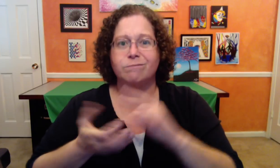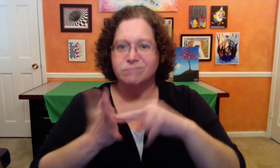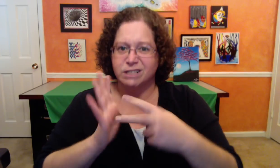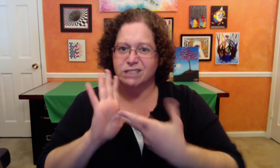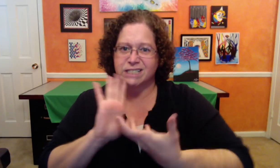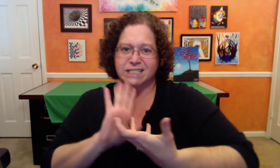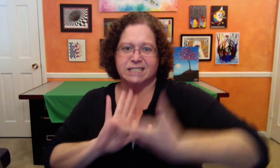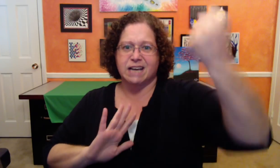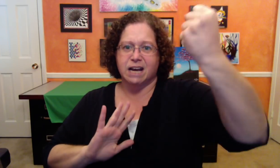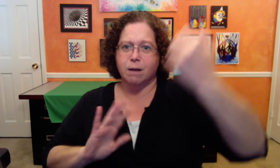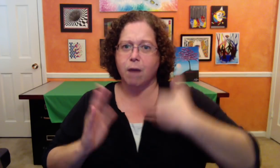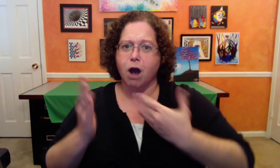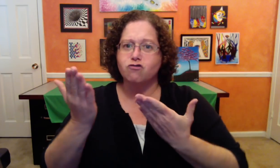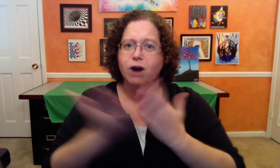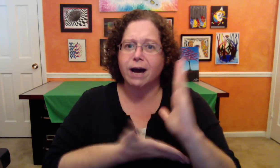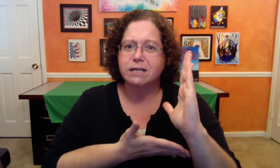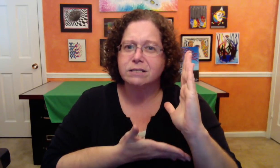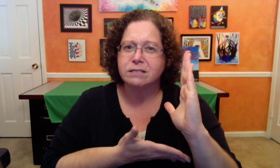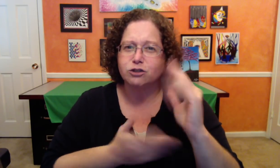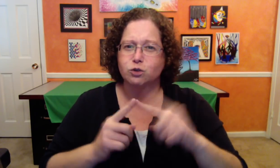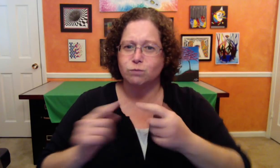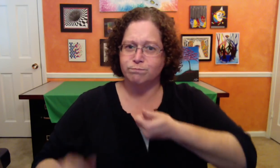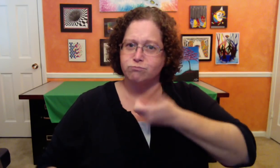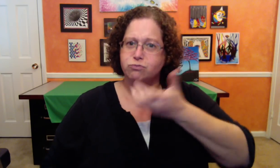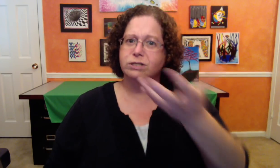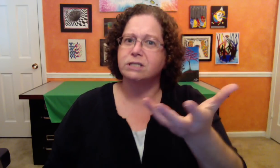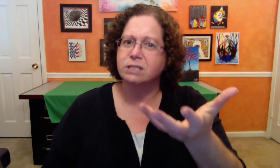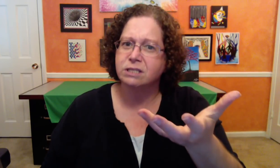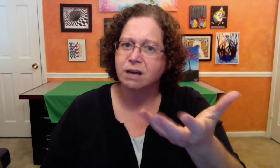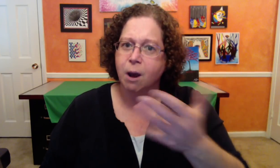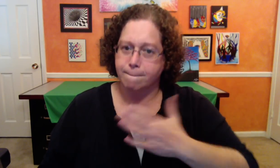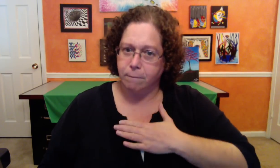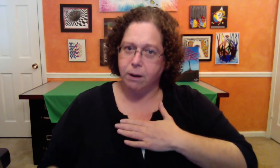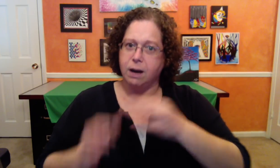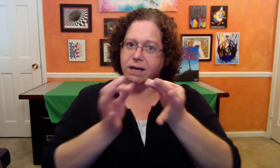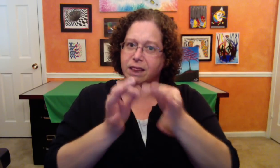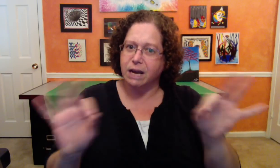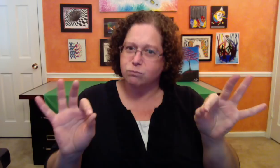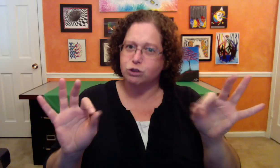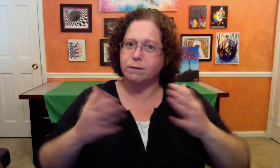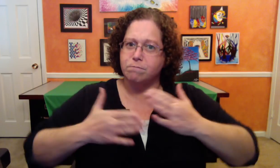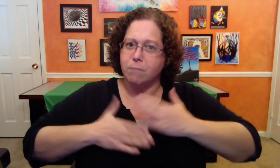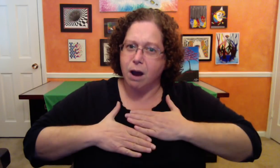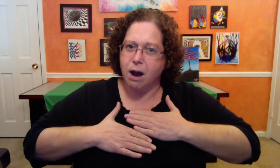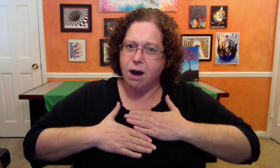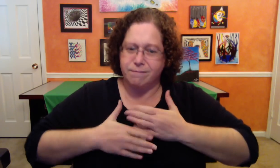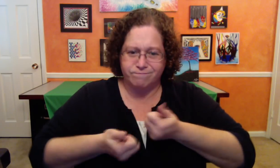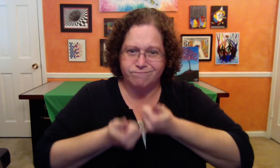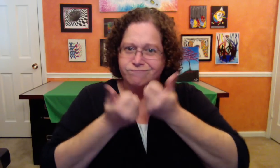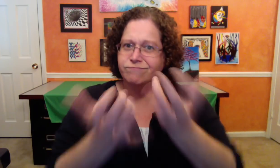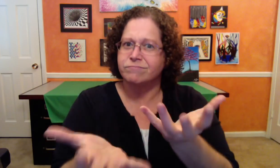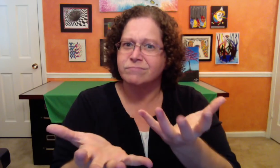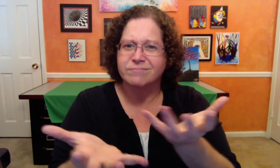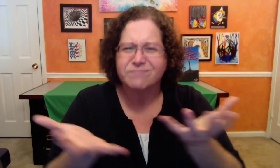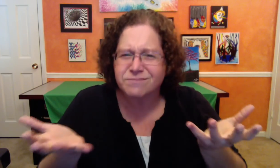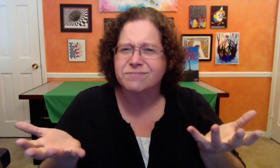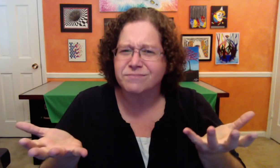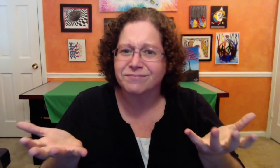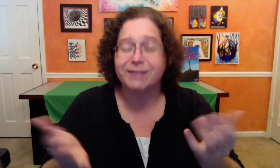That is taking away the right to express in my language.